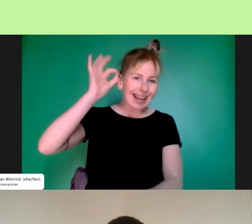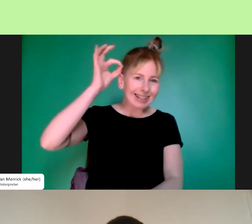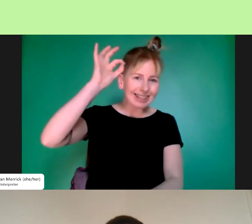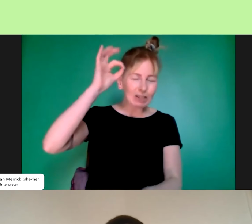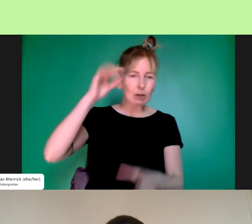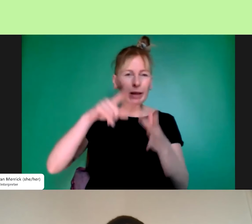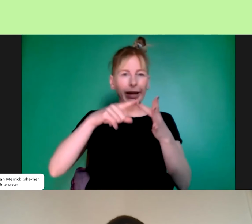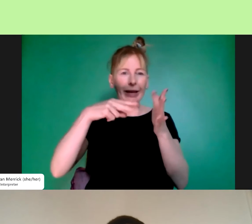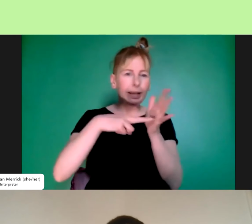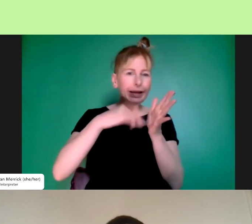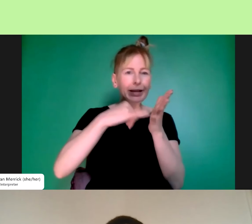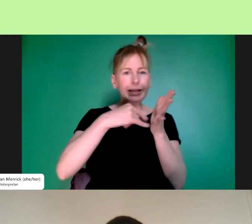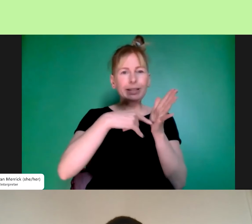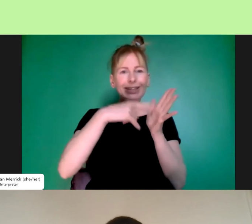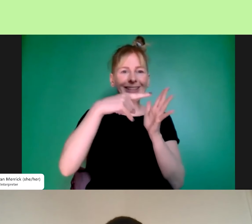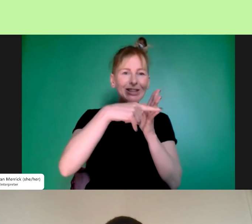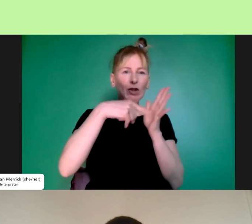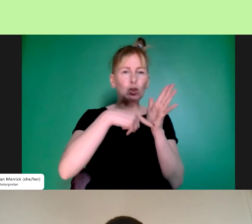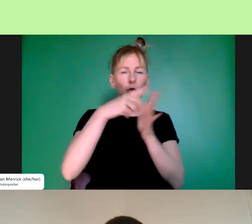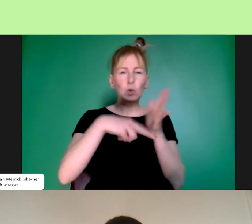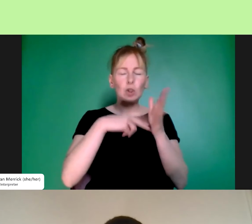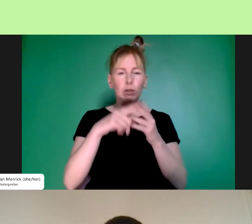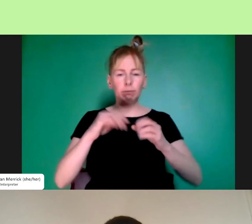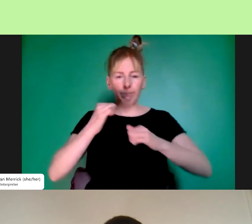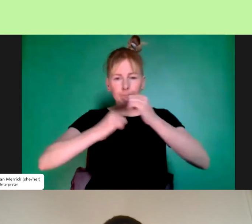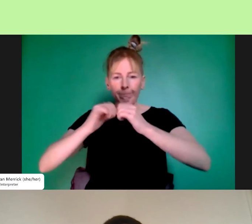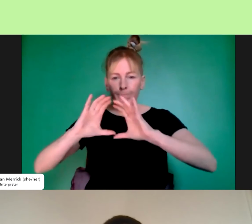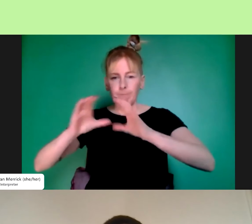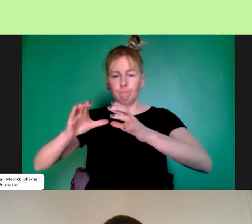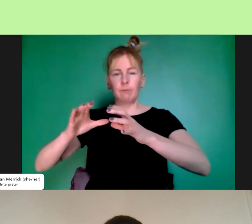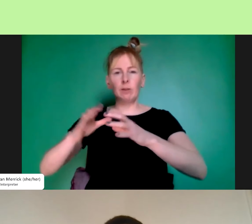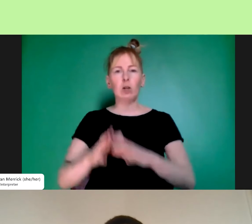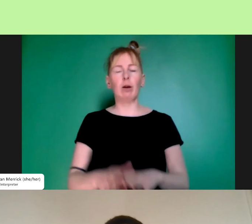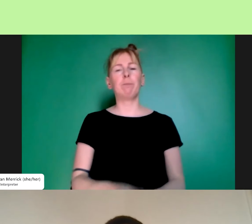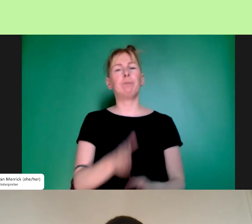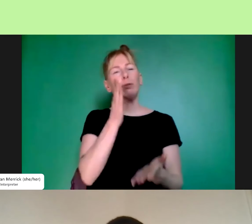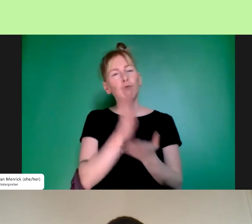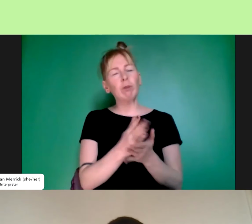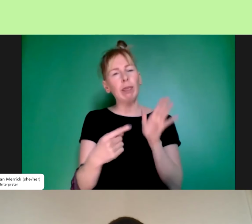agree through this gathering now that what we mean by institutions is like a